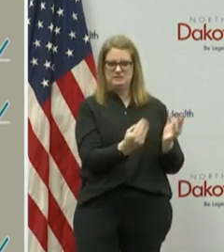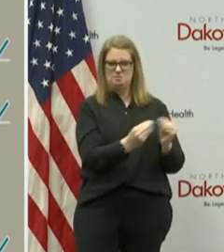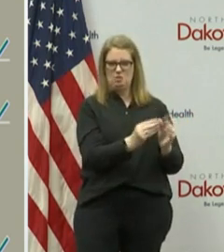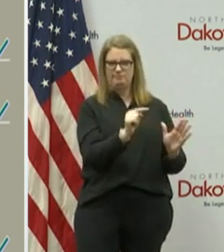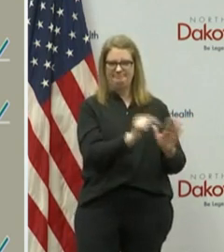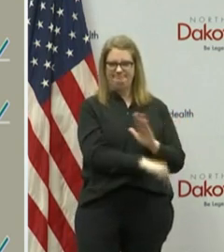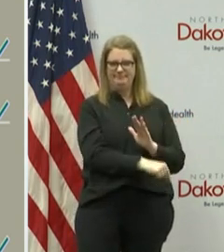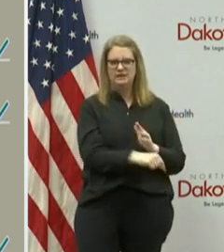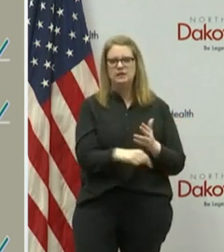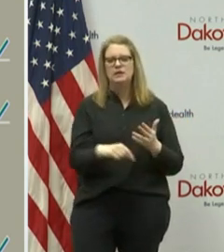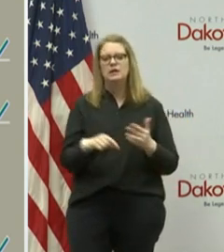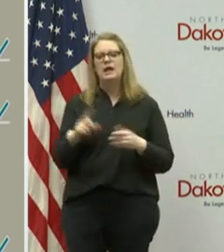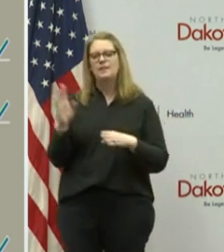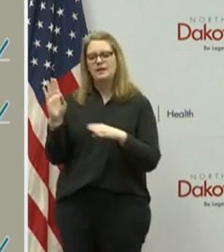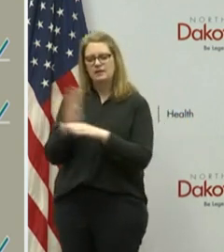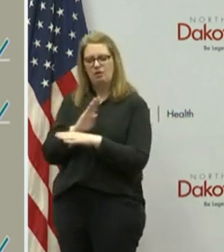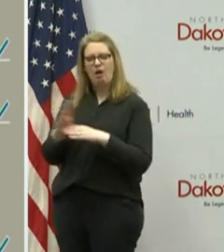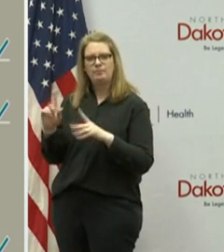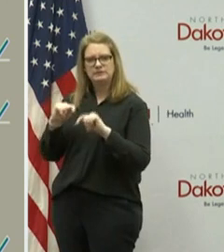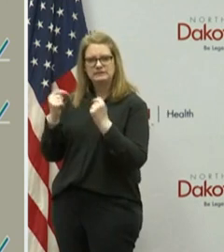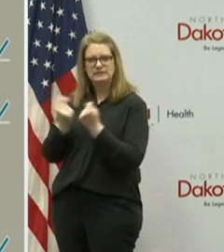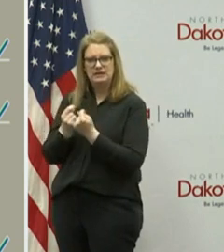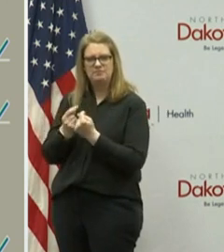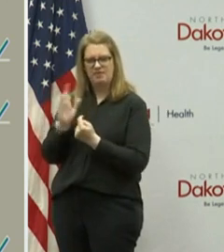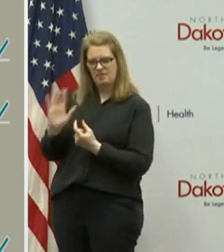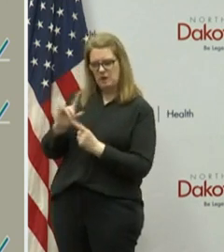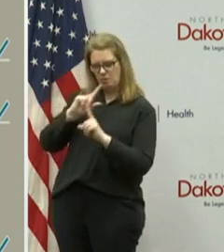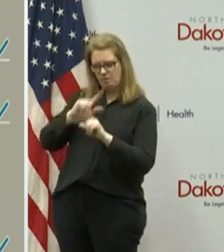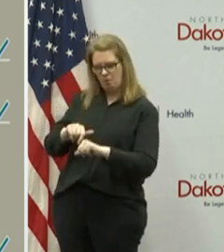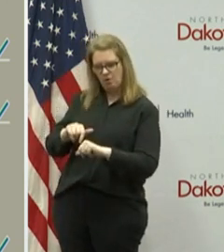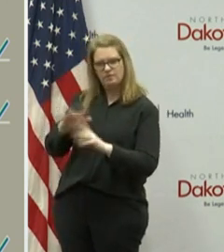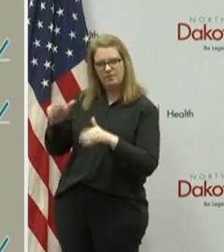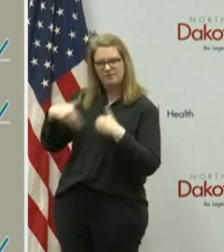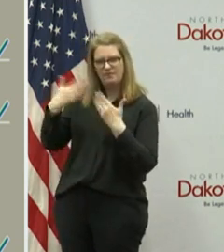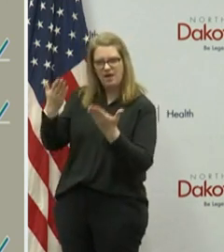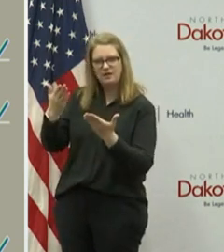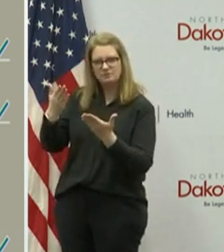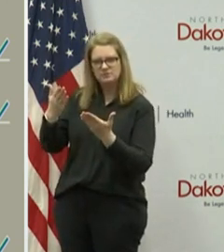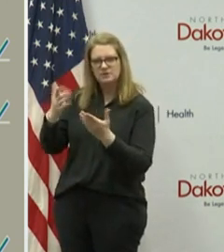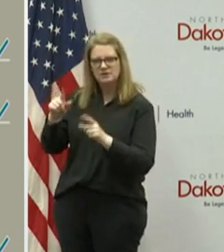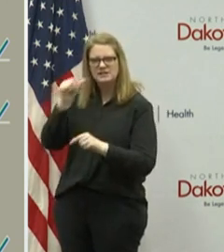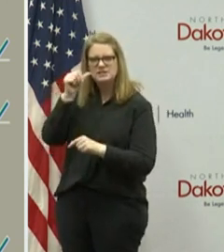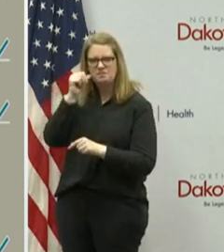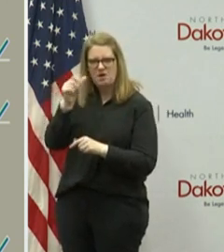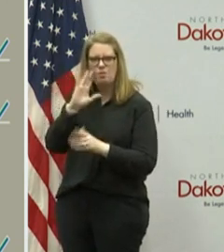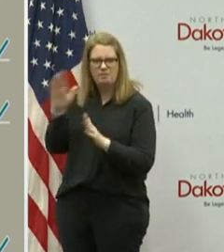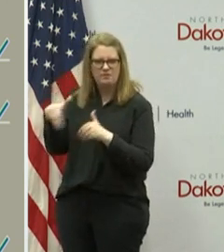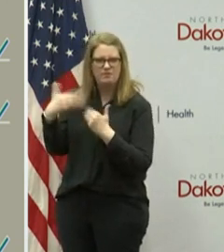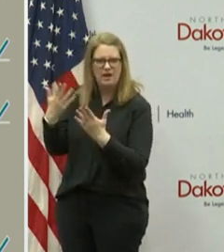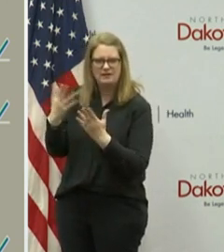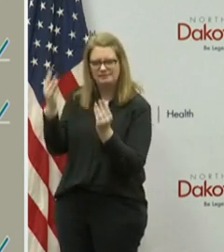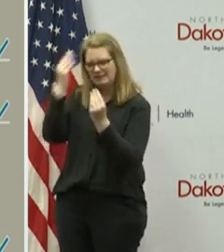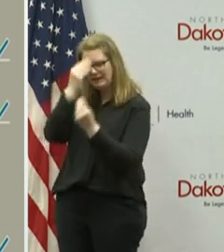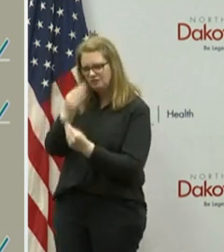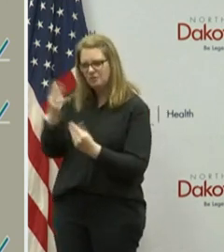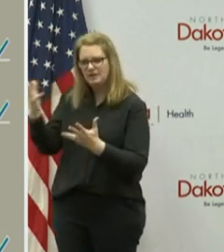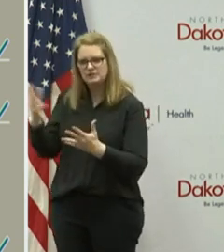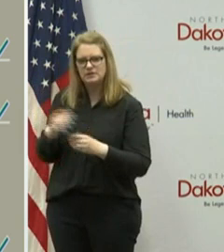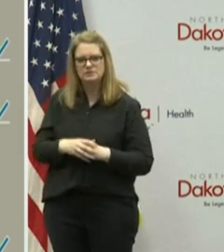WE HAVE MORE MEETINGS WITH CHRIS JONES AND HIS TEAM DOING THAT. WE HAVE THE COMMERCE TEAM AND REPORT WE'LL BE DELIVERING